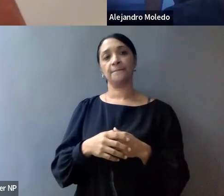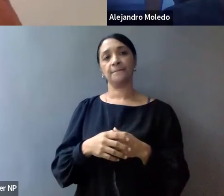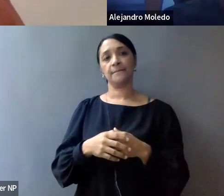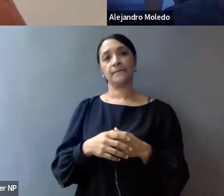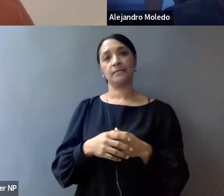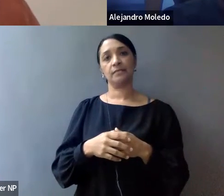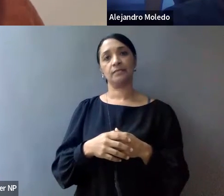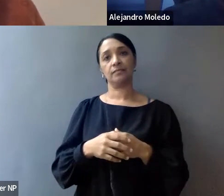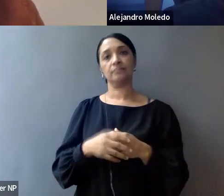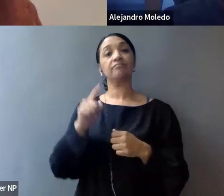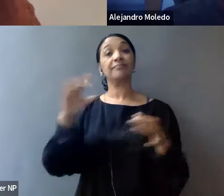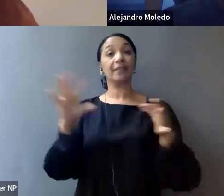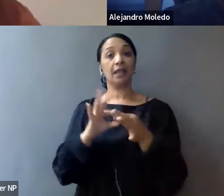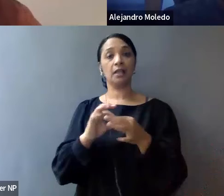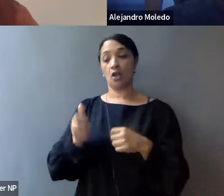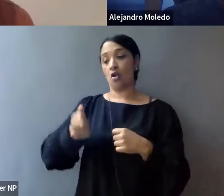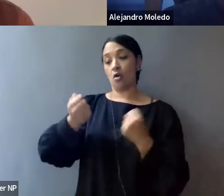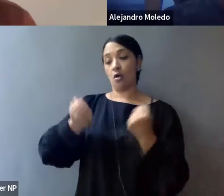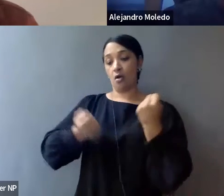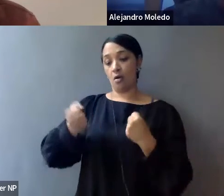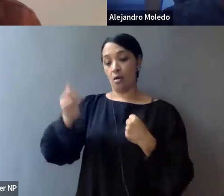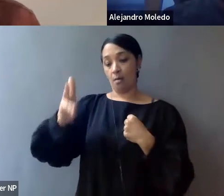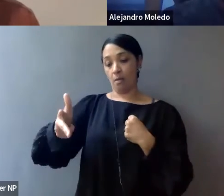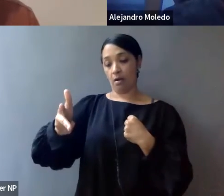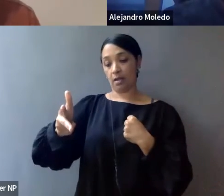Concerning the parking card, it is envisaged